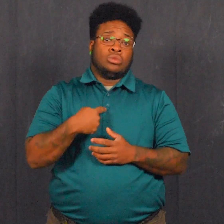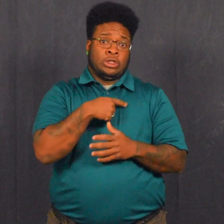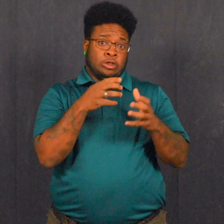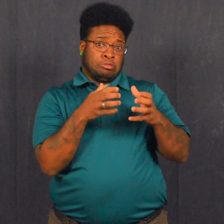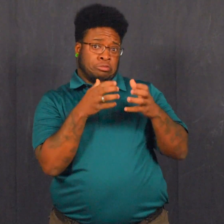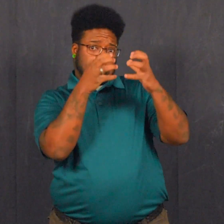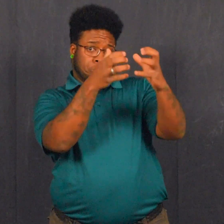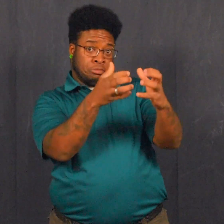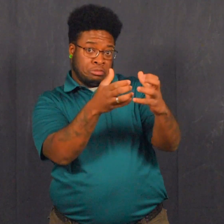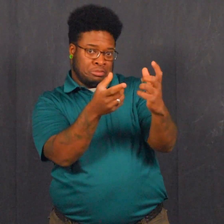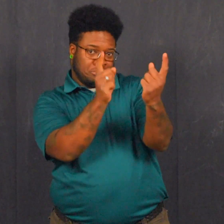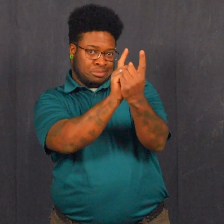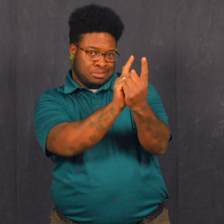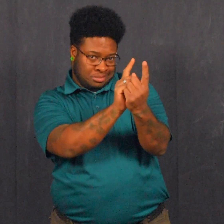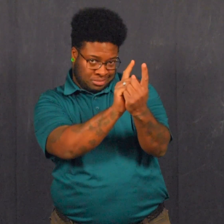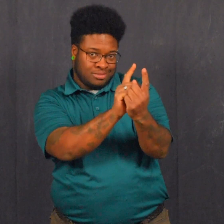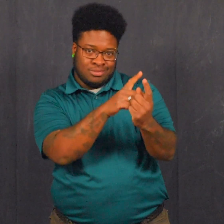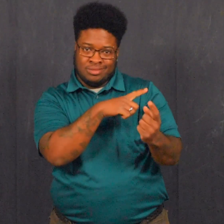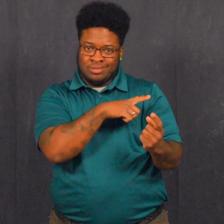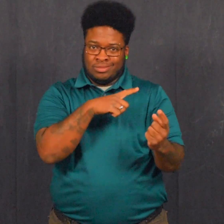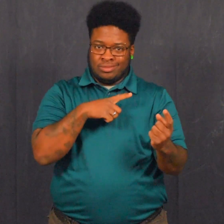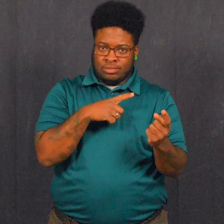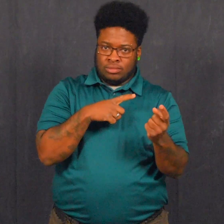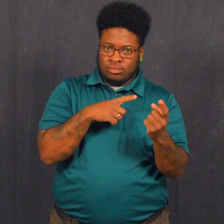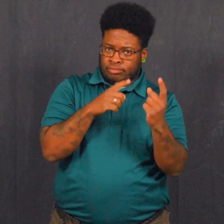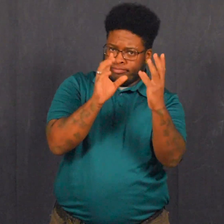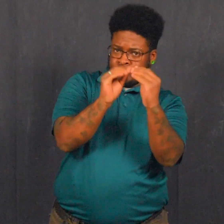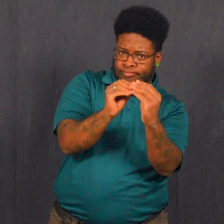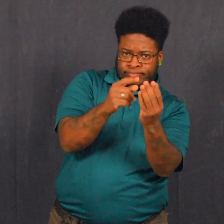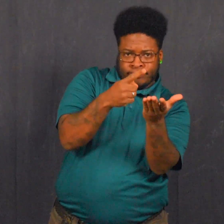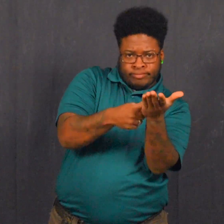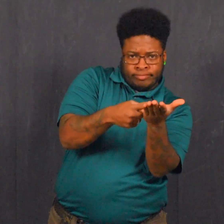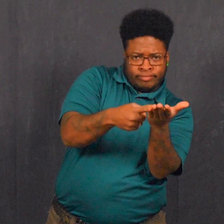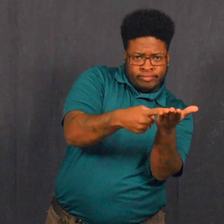We met with legislators during the session to discuss